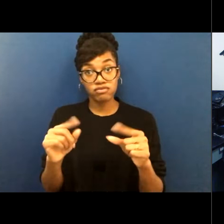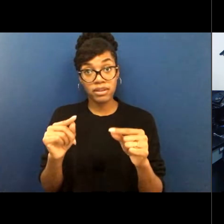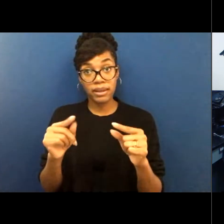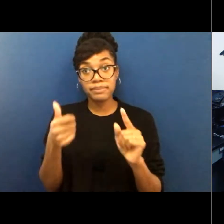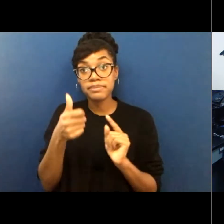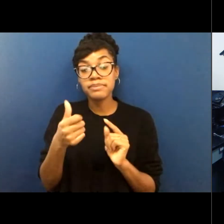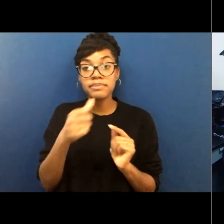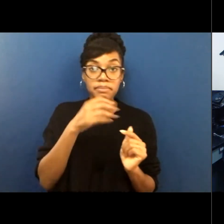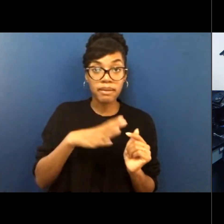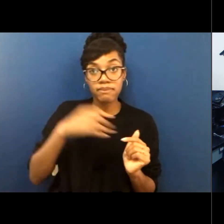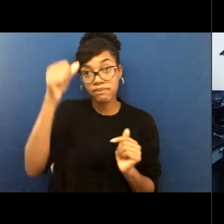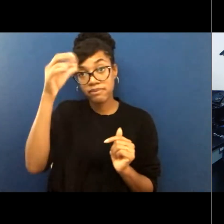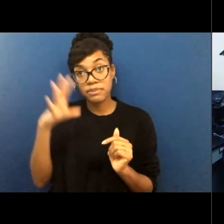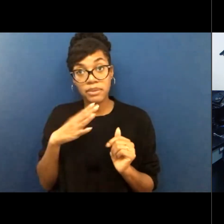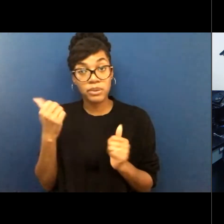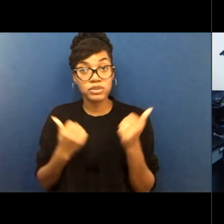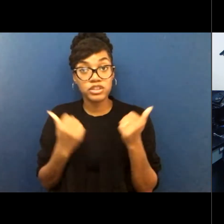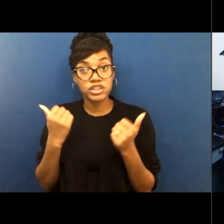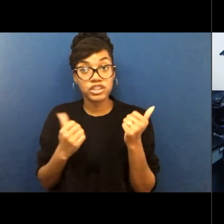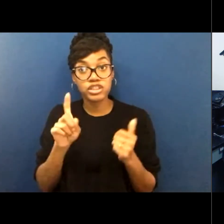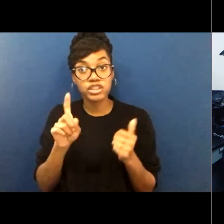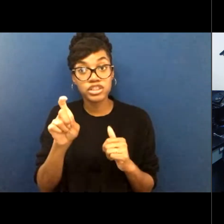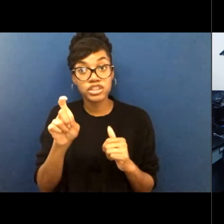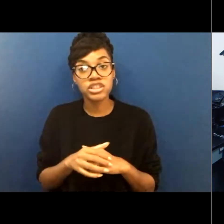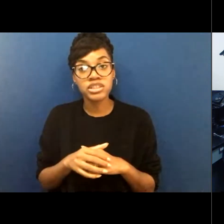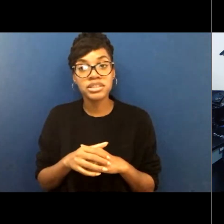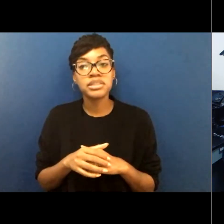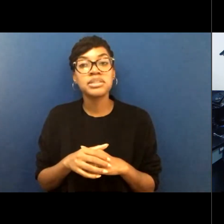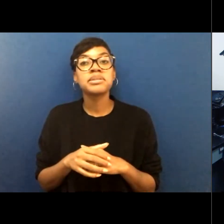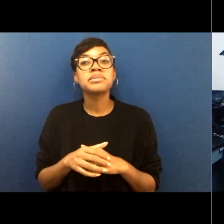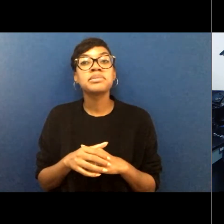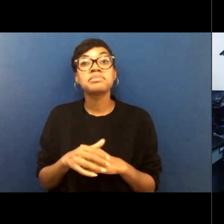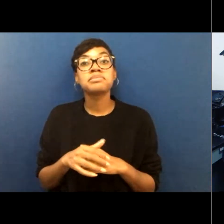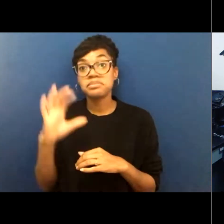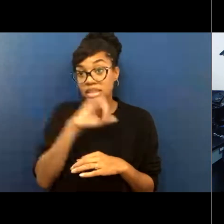And maybe there are some guesses that people might have.